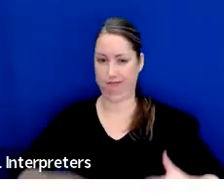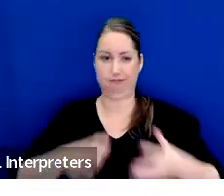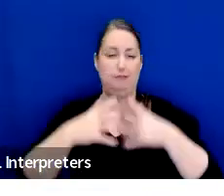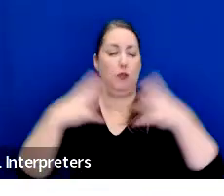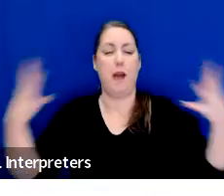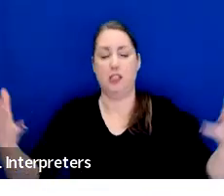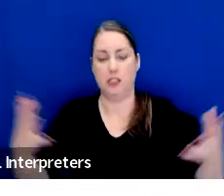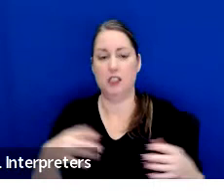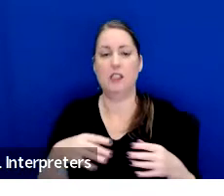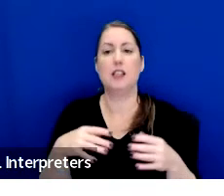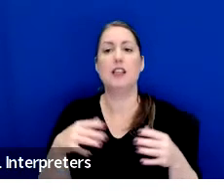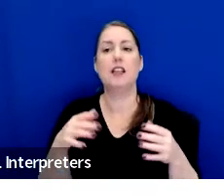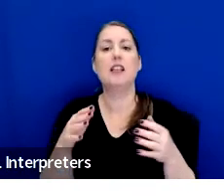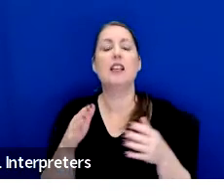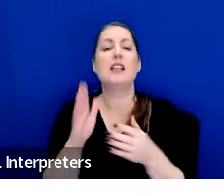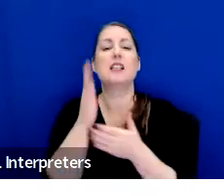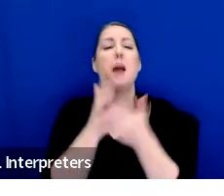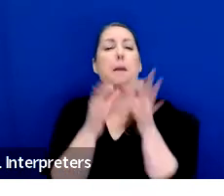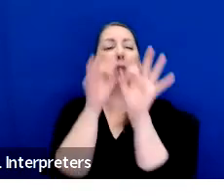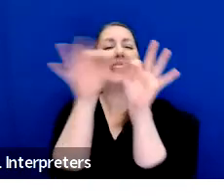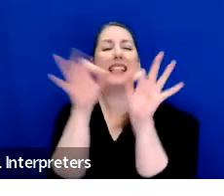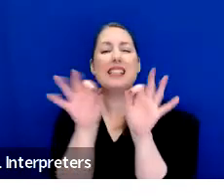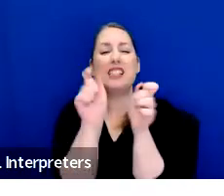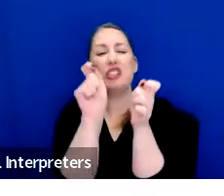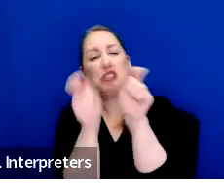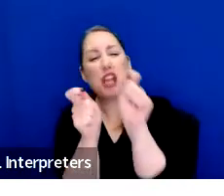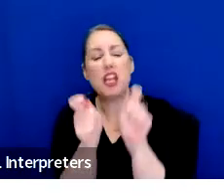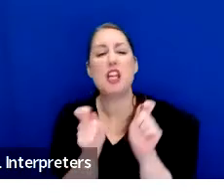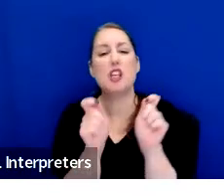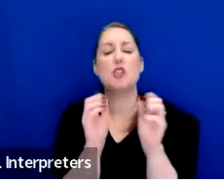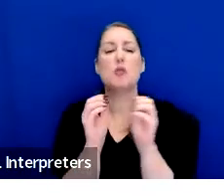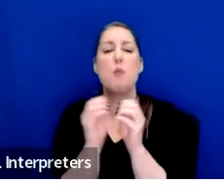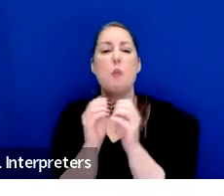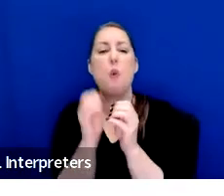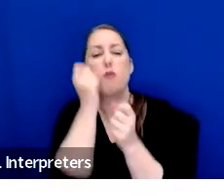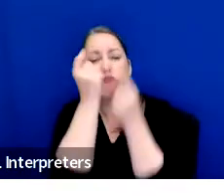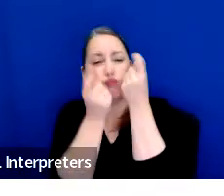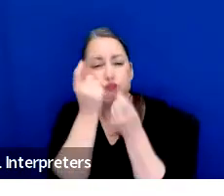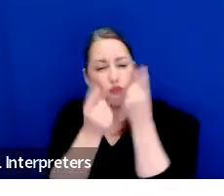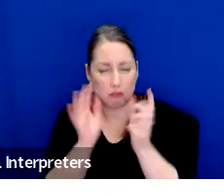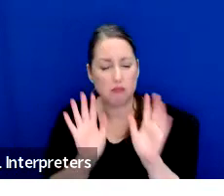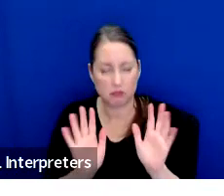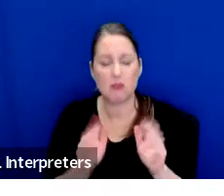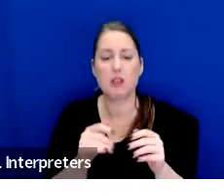massaging her language so that it's a little easier to understand chunking things up,